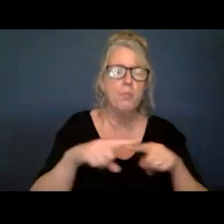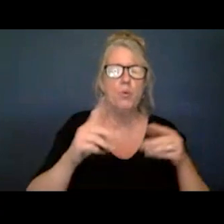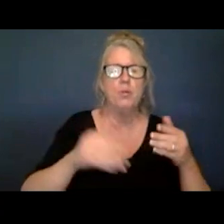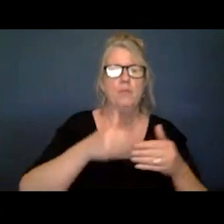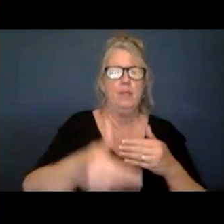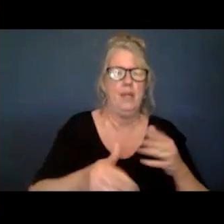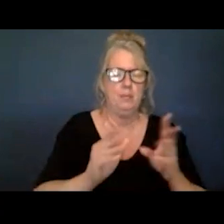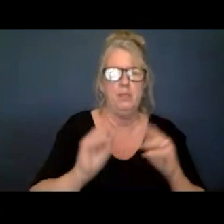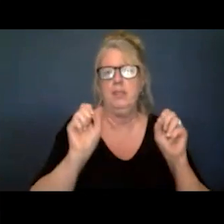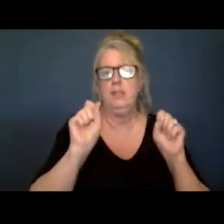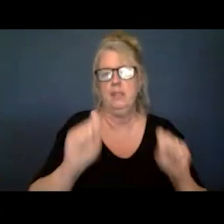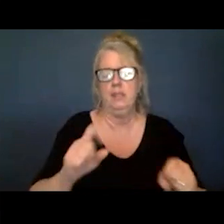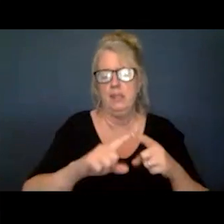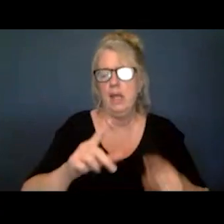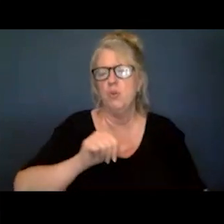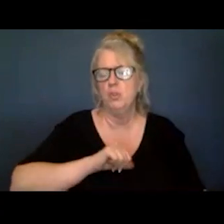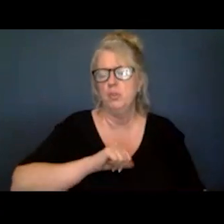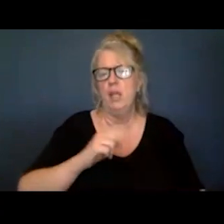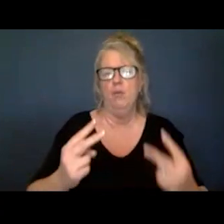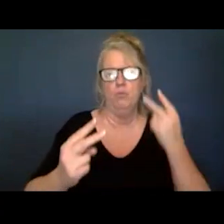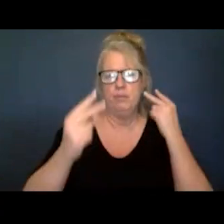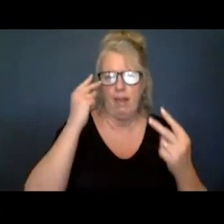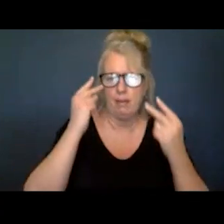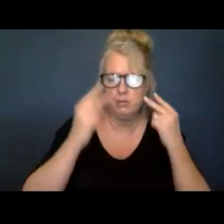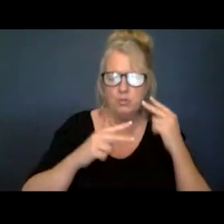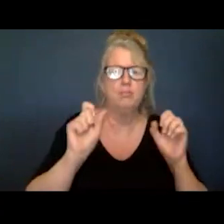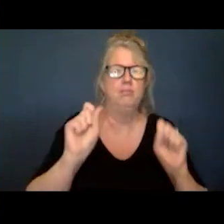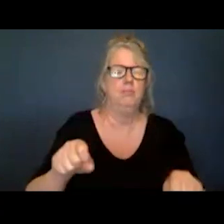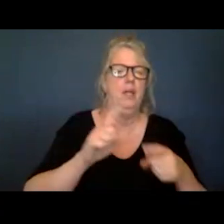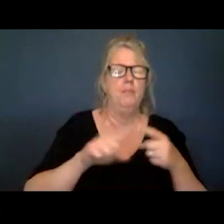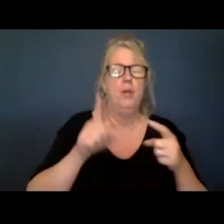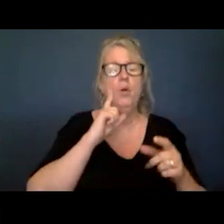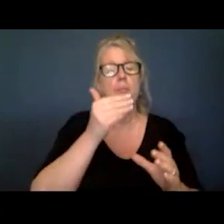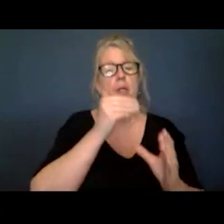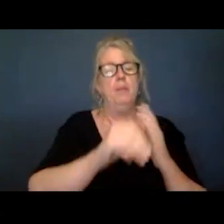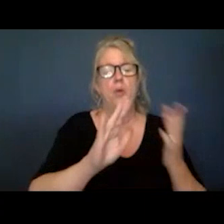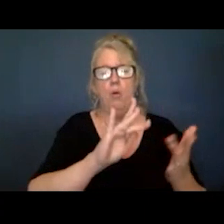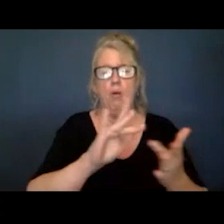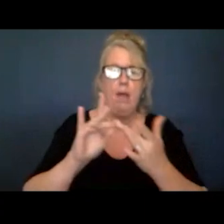can do the self -reflection exercise together or maybe emailing your reach manager and asking